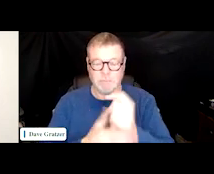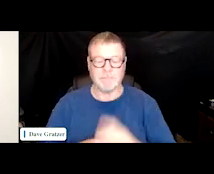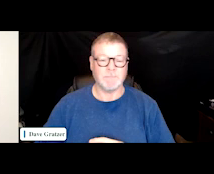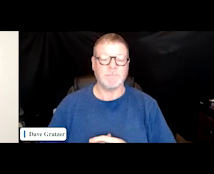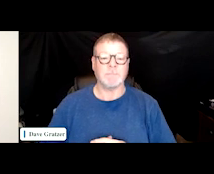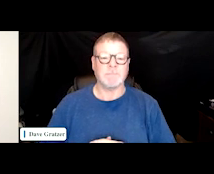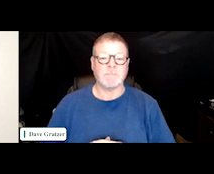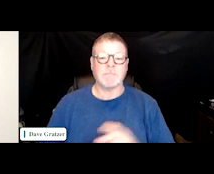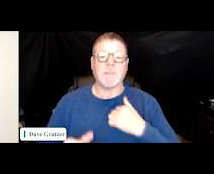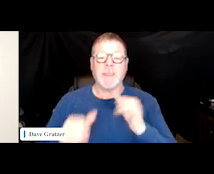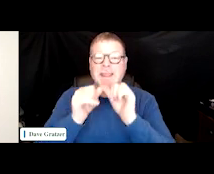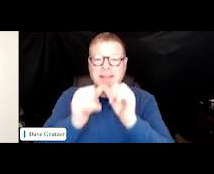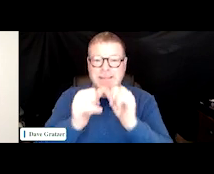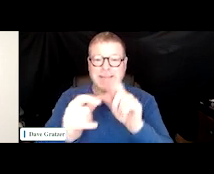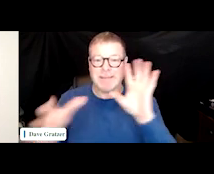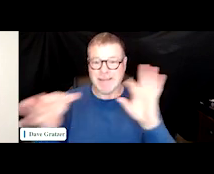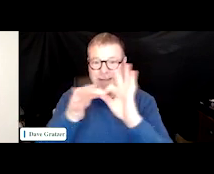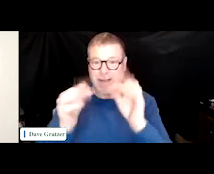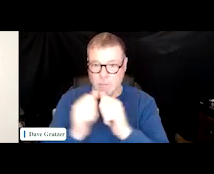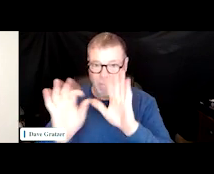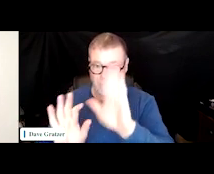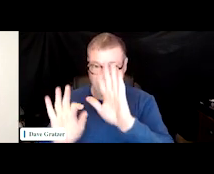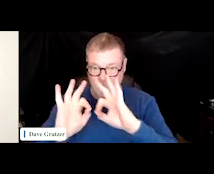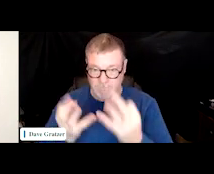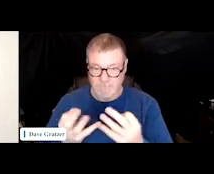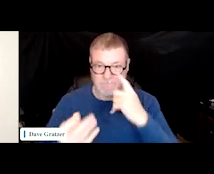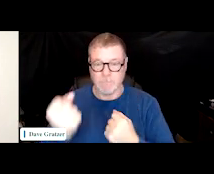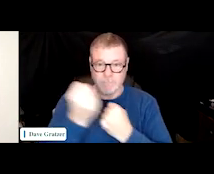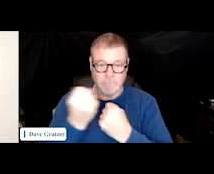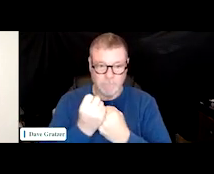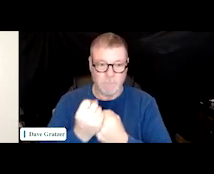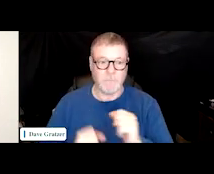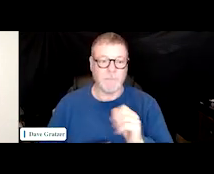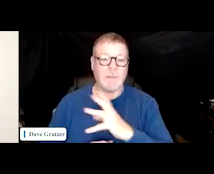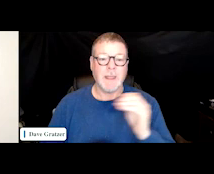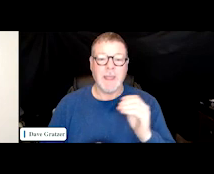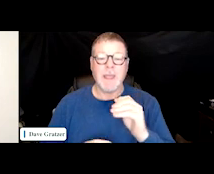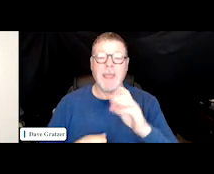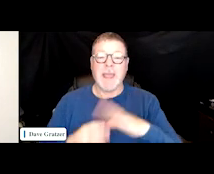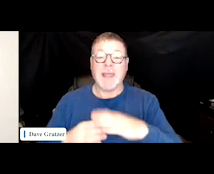I continued to stay connected with the family for support. And lastly, he would complete the treatment successfully